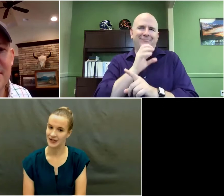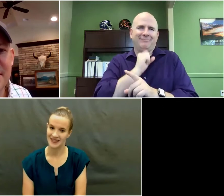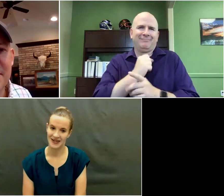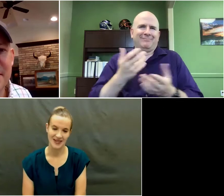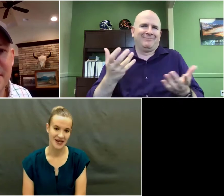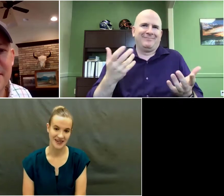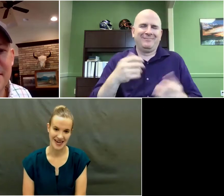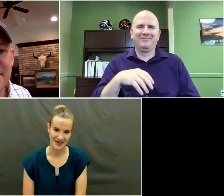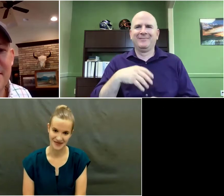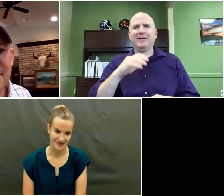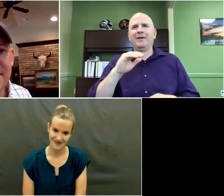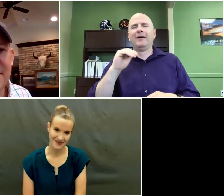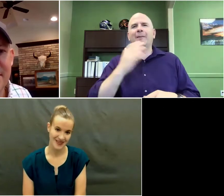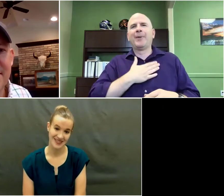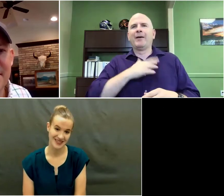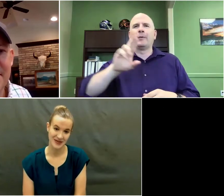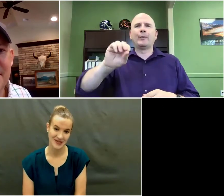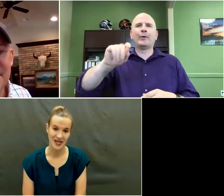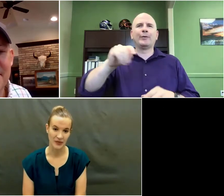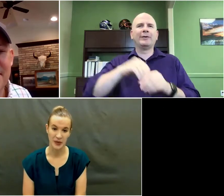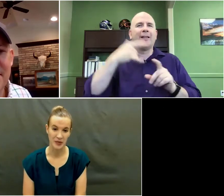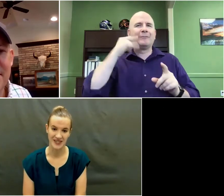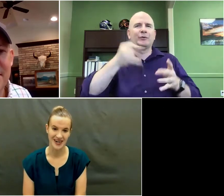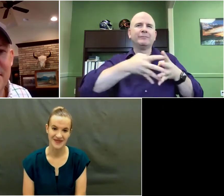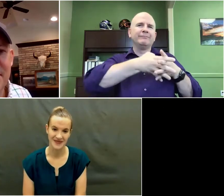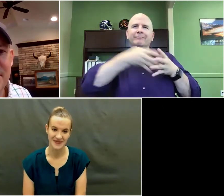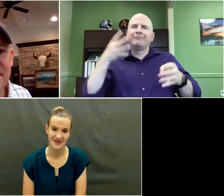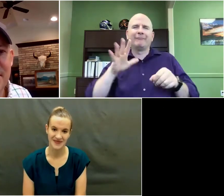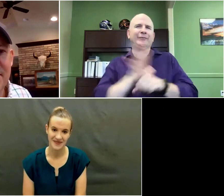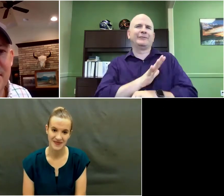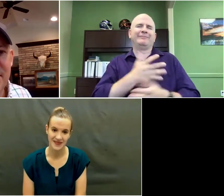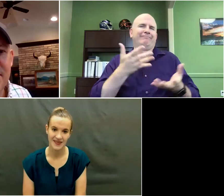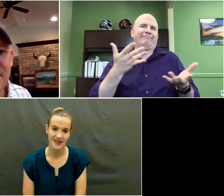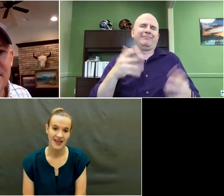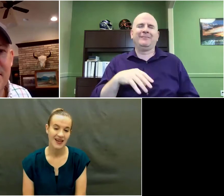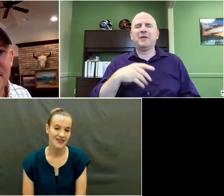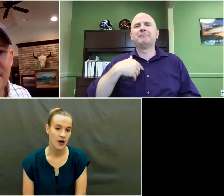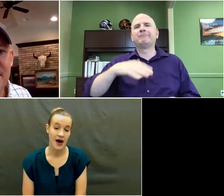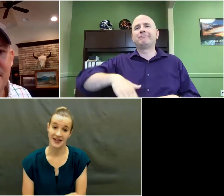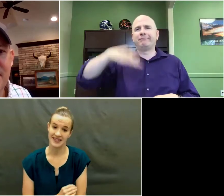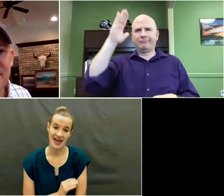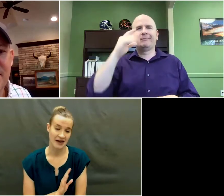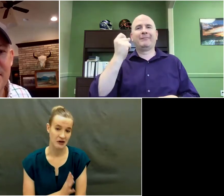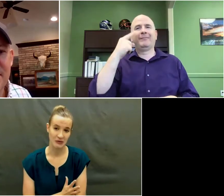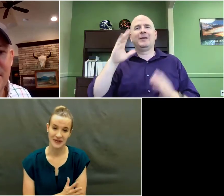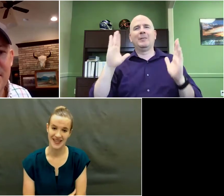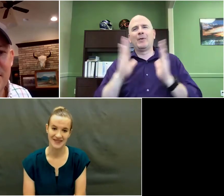consider myself a native since I was so young when we moved here. So honestly, I have no roots left